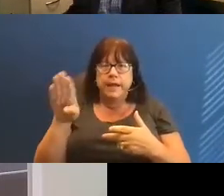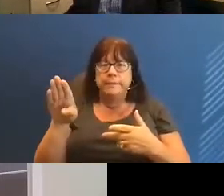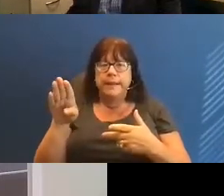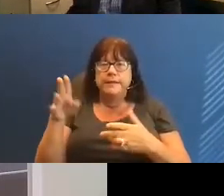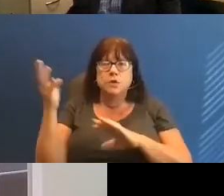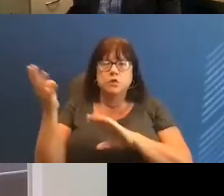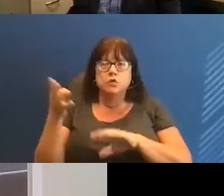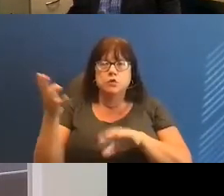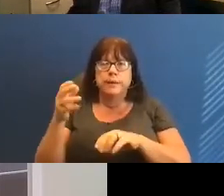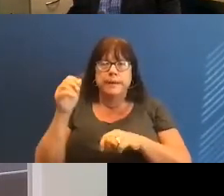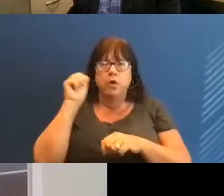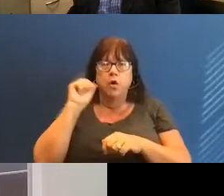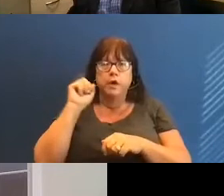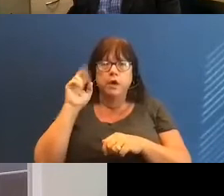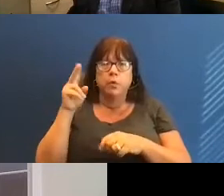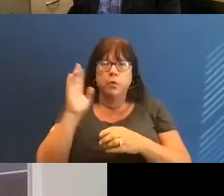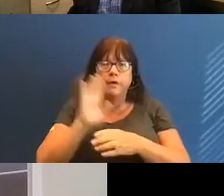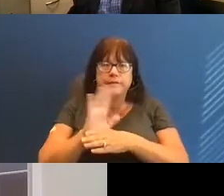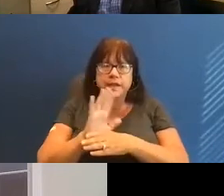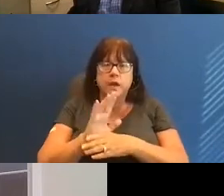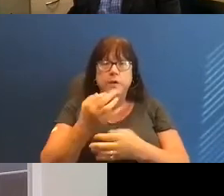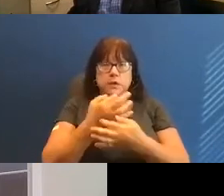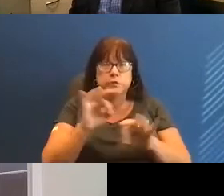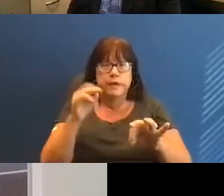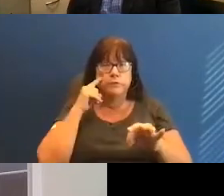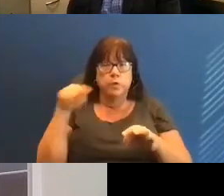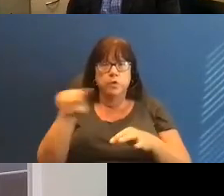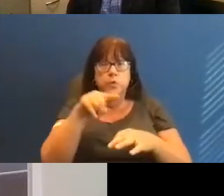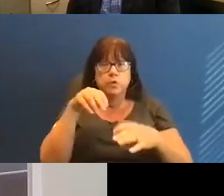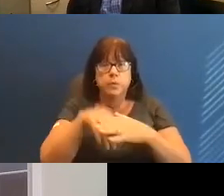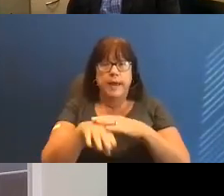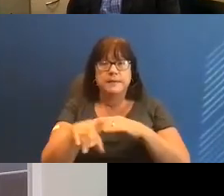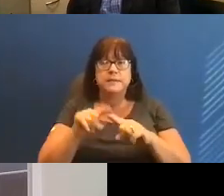are free for students and other library patrons to access, although technically the subscription